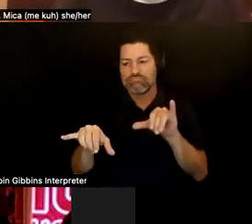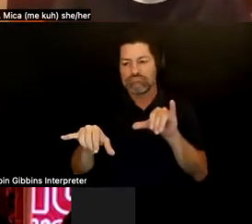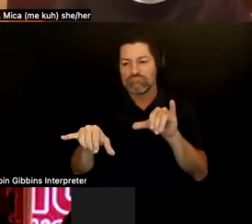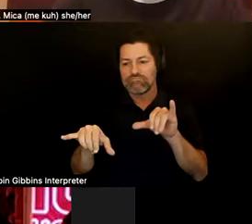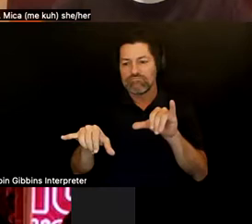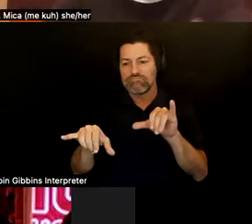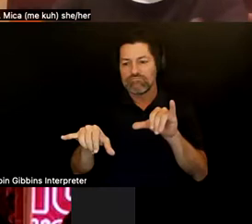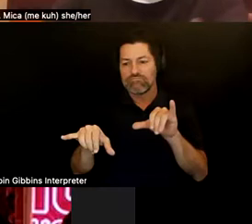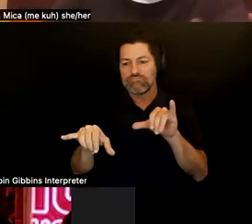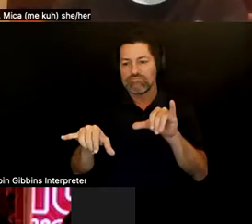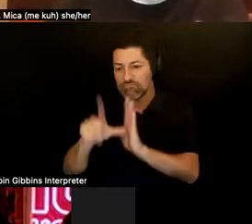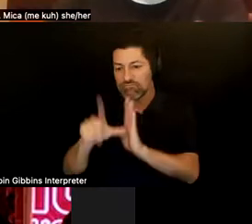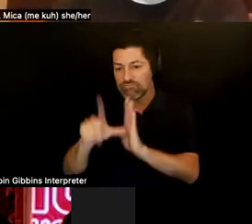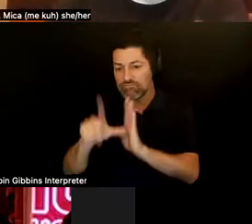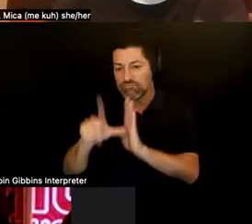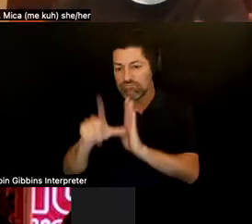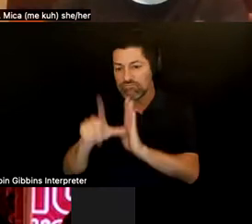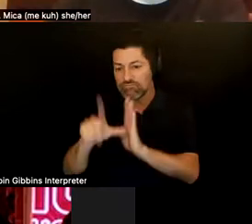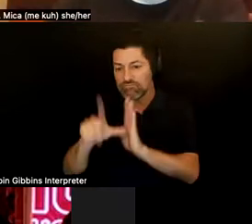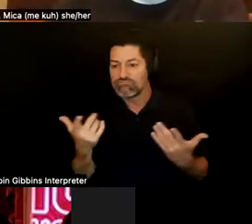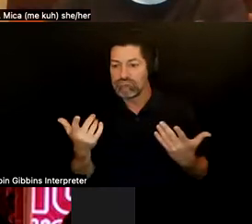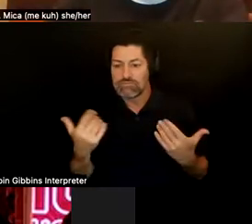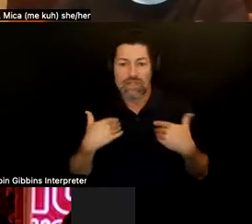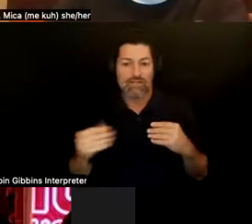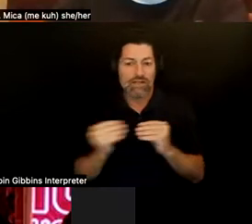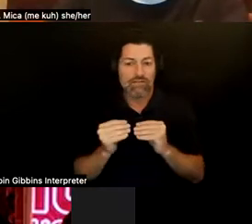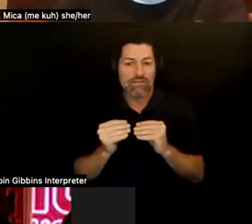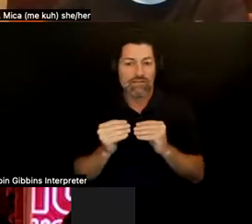a little bit longer. 20:21:18 If anybody has any additional questions.